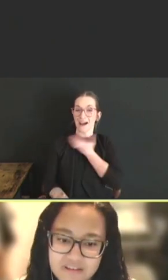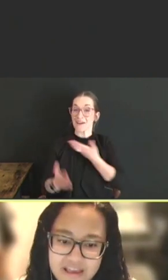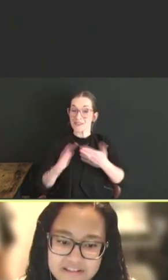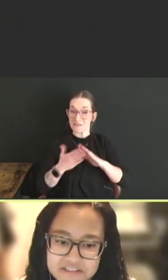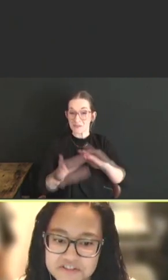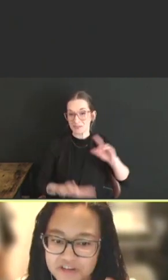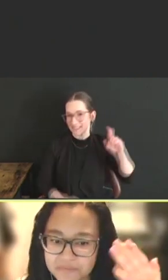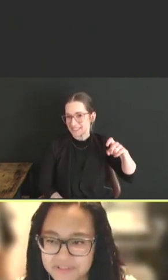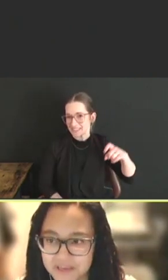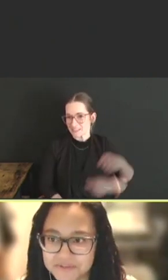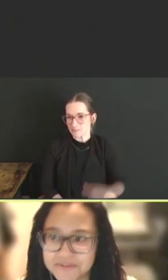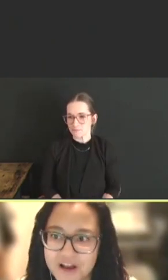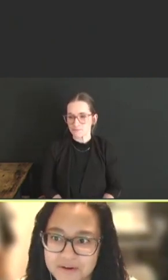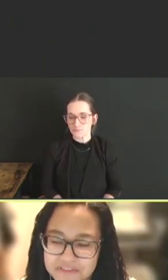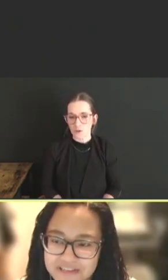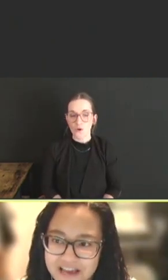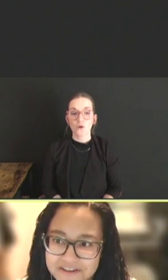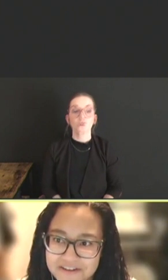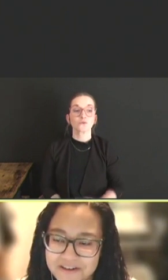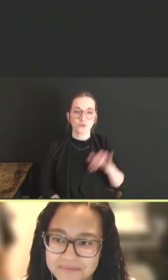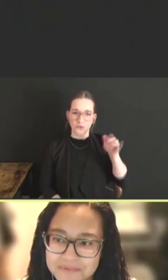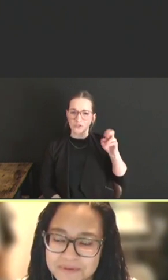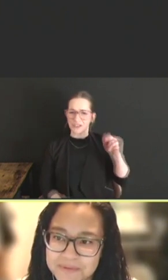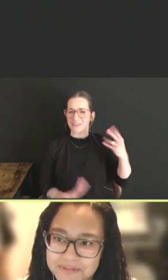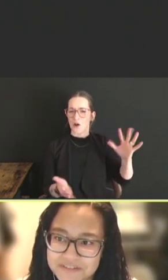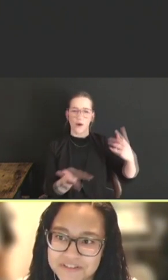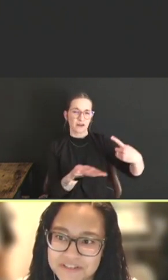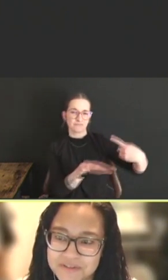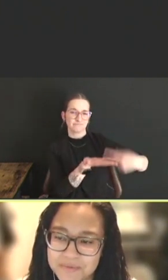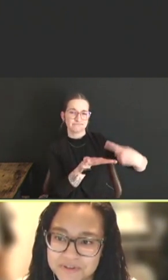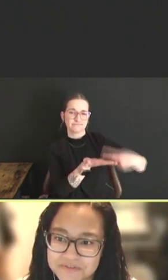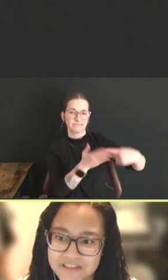And since Jen was able to talk about the data so specifically and so wonderfully,